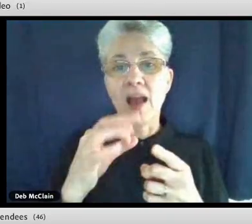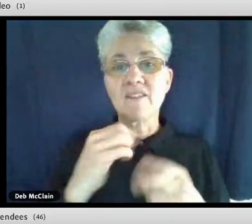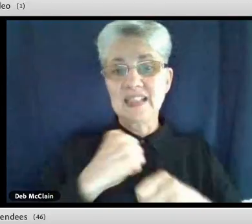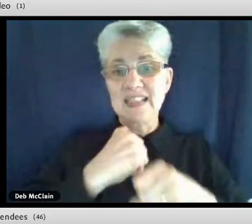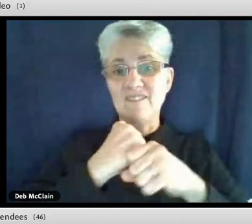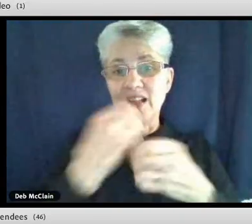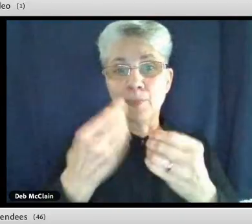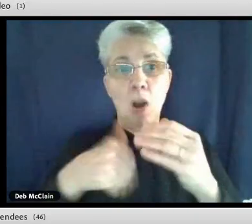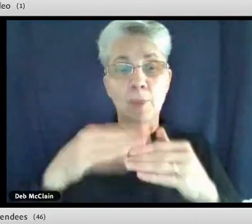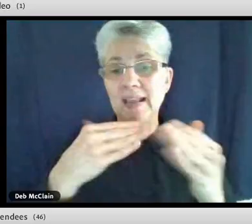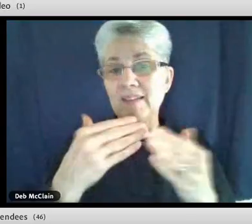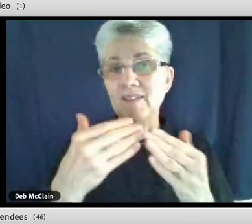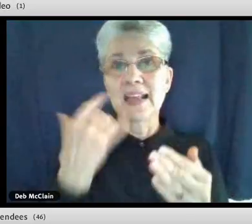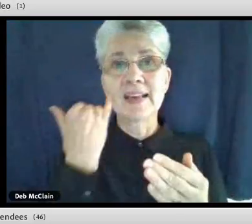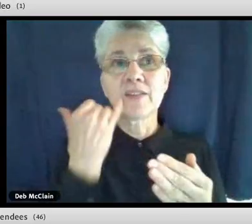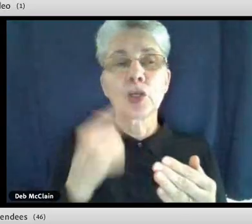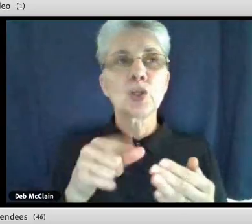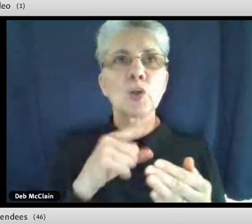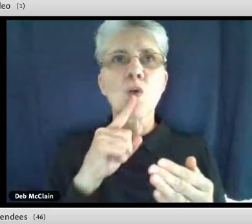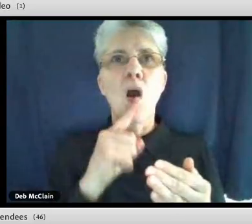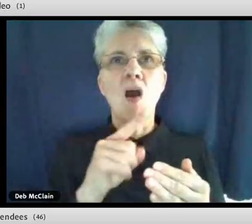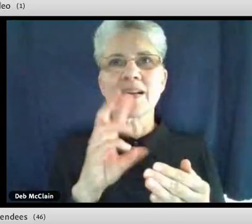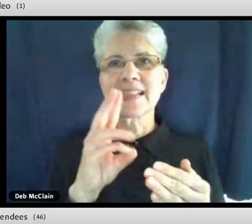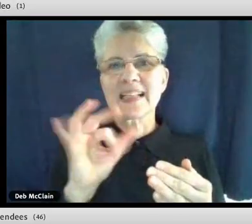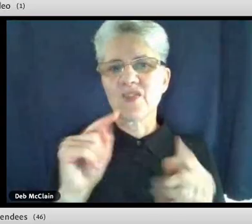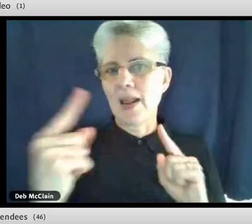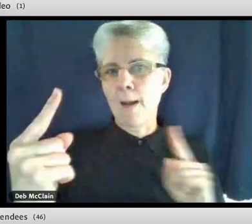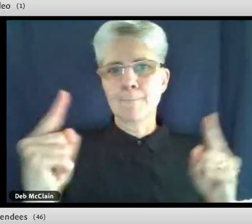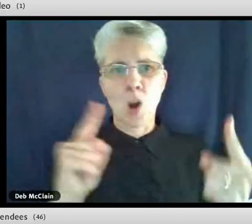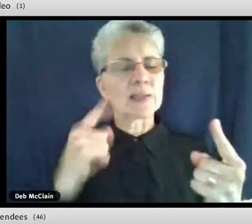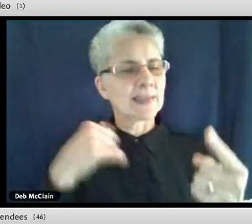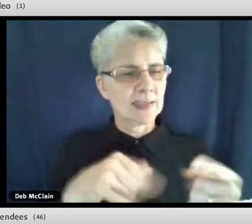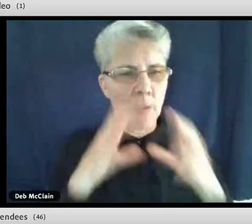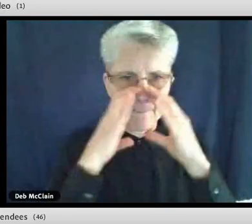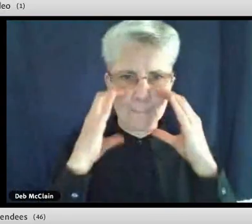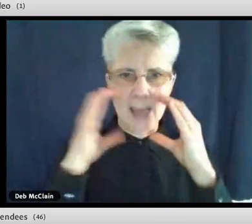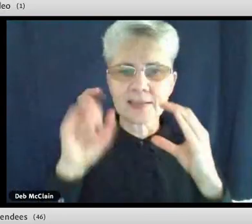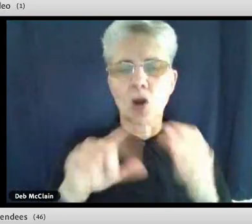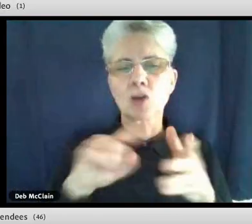even if you are 6 feet apart from somebody, you have to wear a mask starting tomorrow,